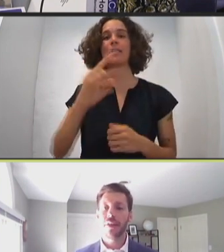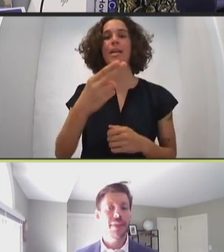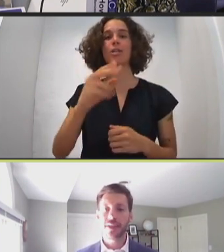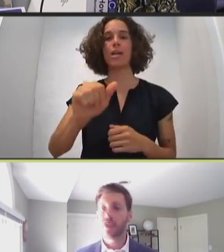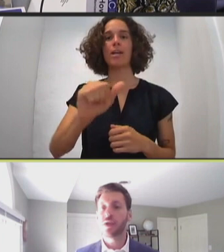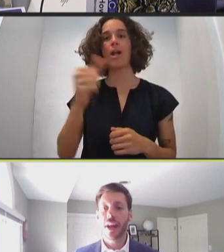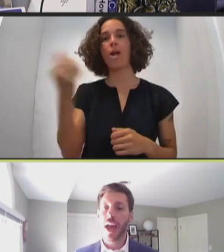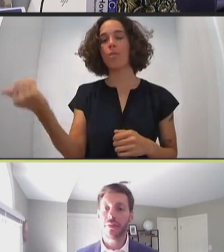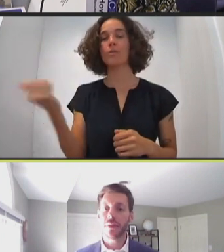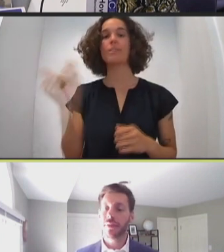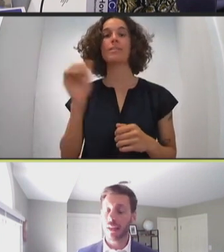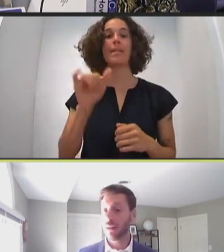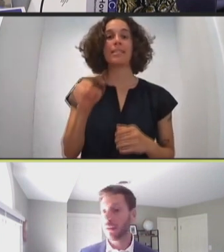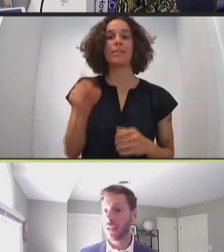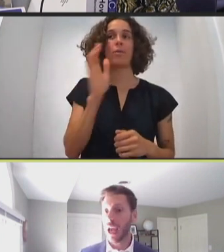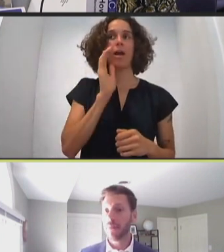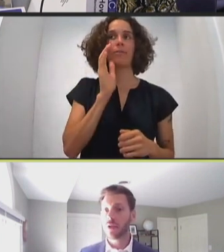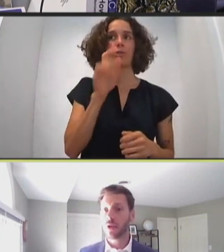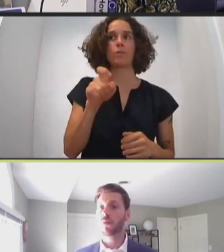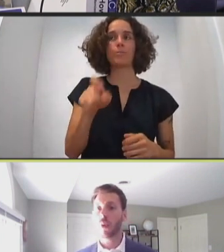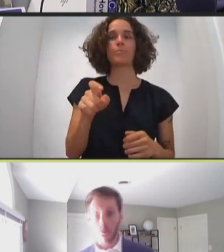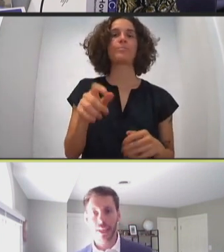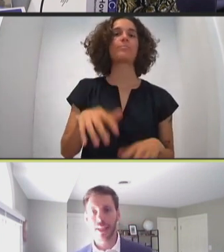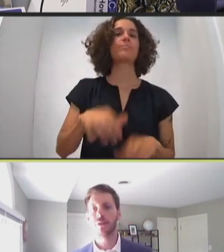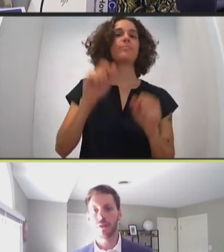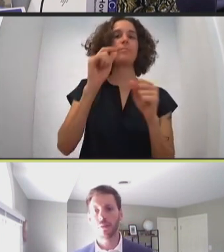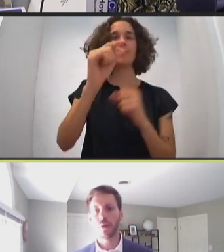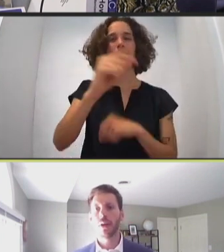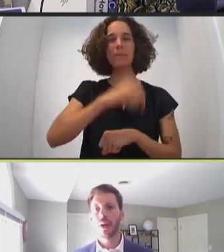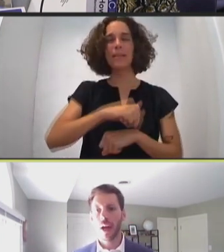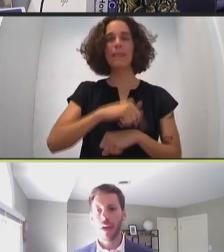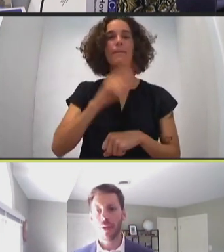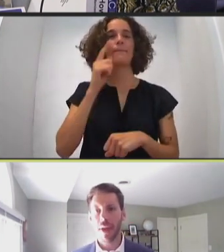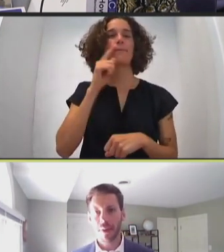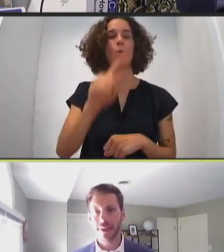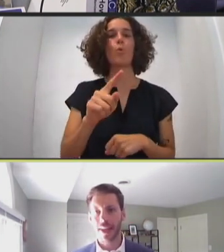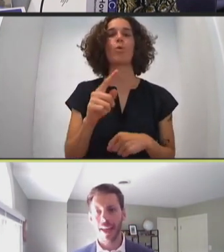that this is just going to have to take a little time to roll into the payments.